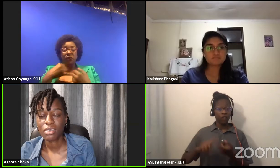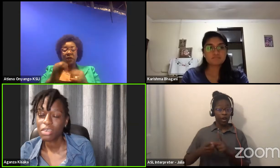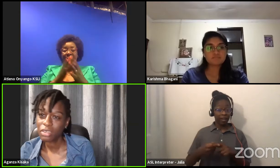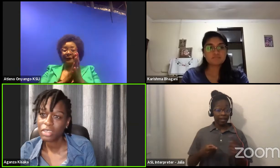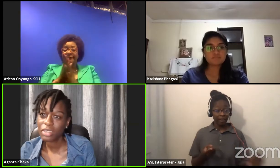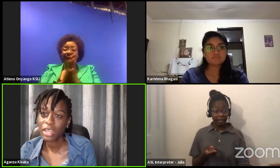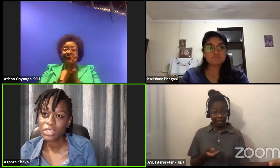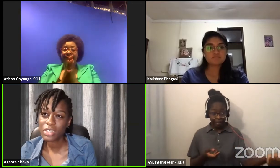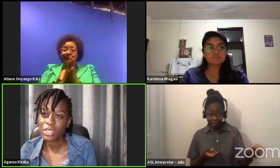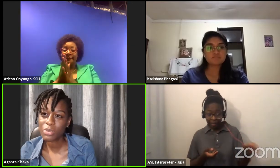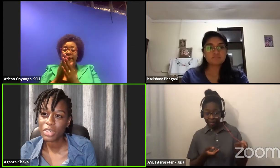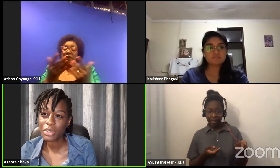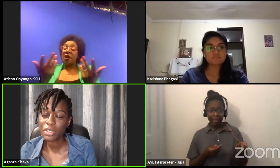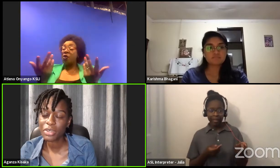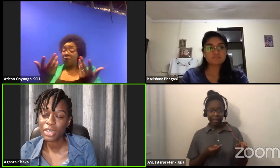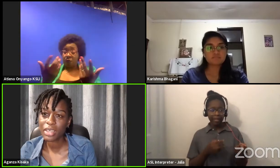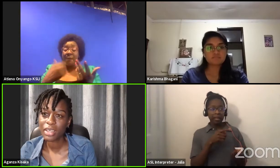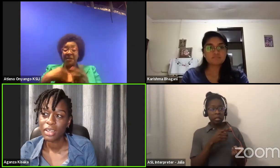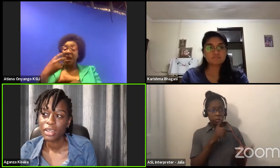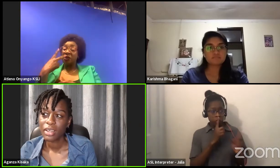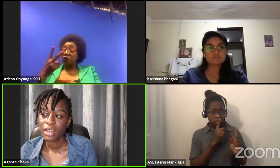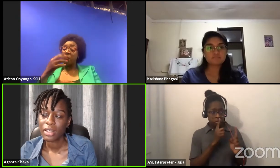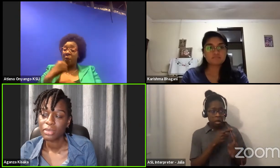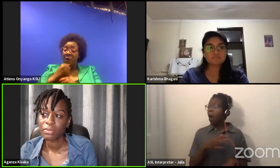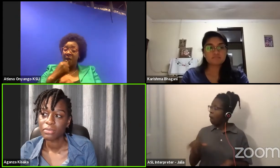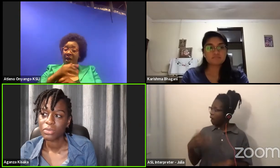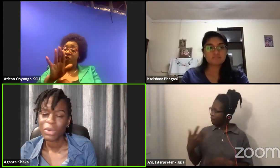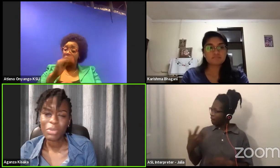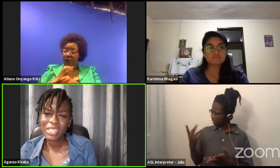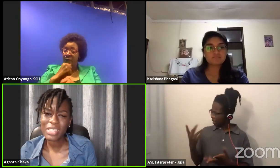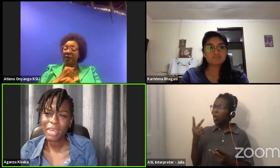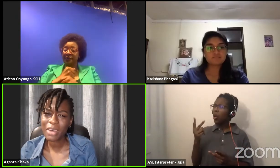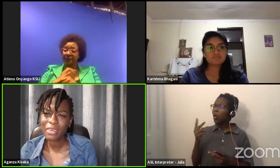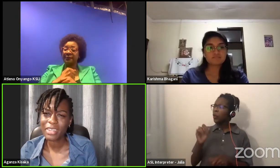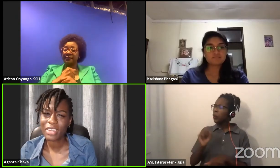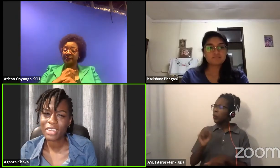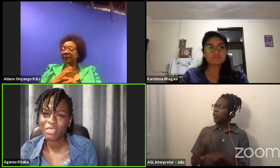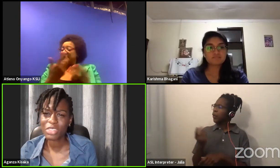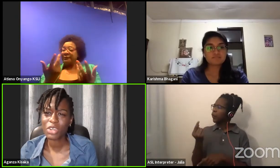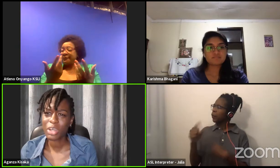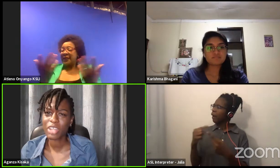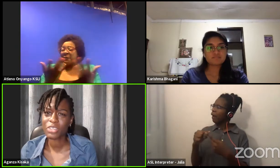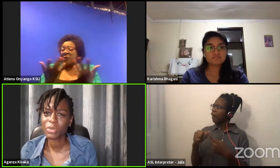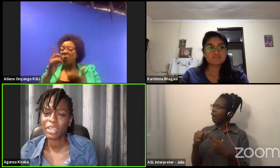"Oh, I saw this work you're doing, what was it about?" And then you have to talk about your work